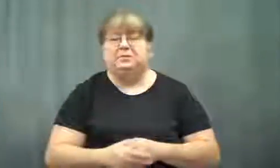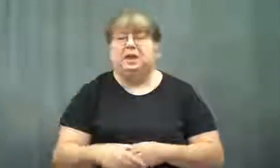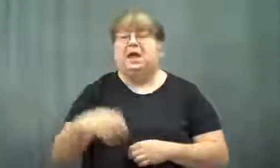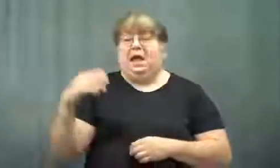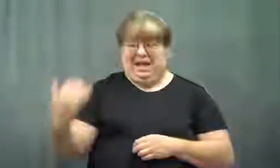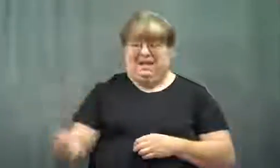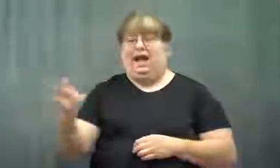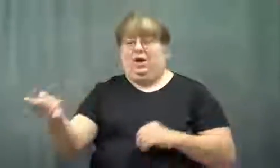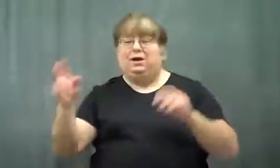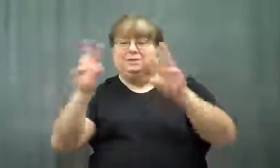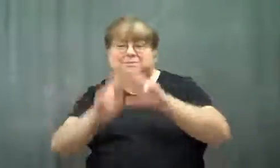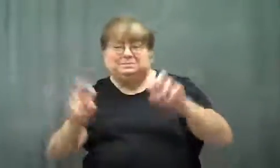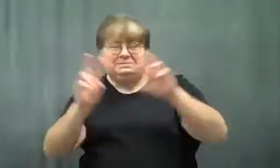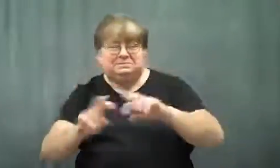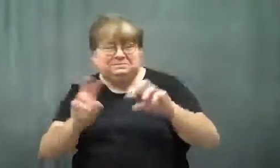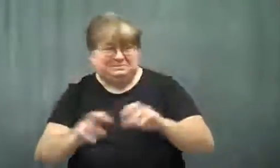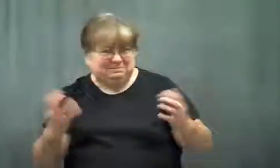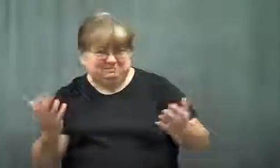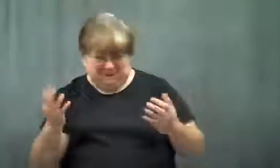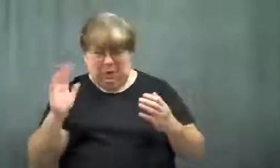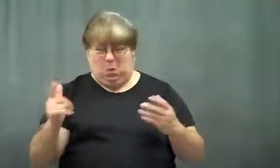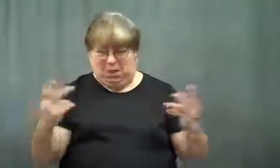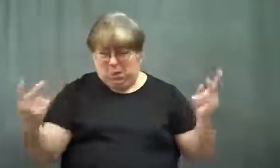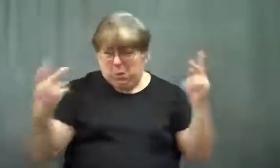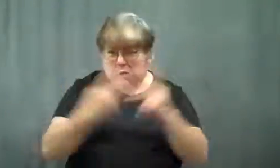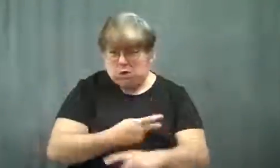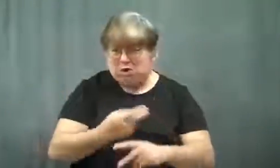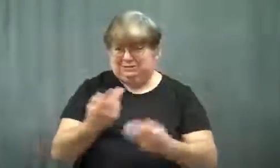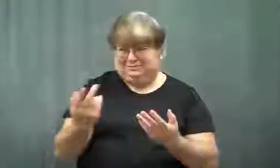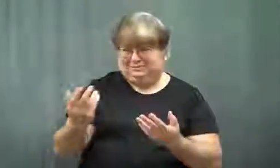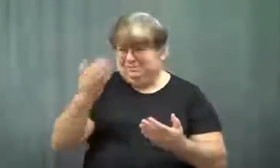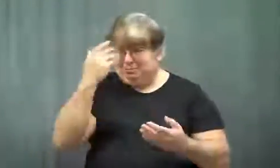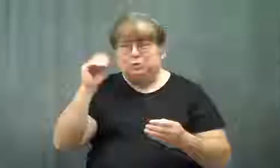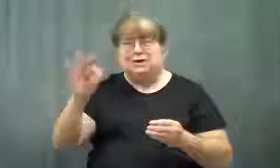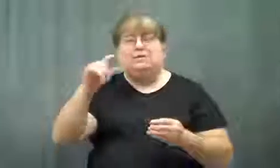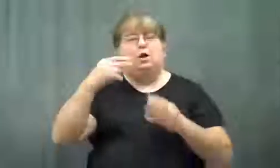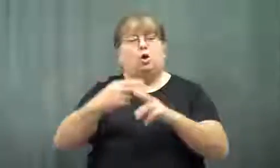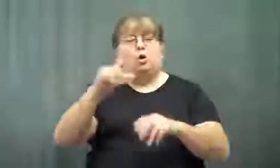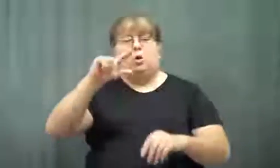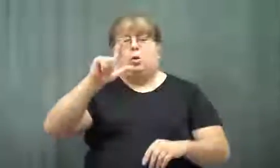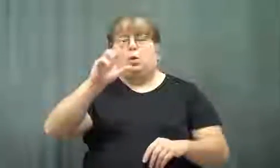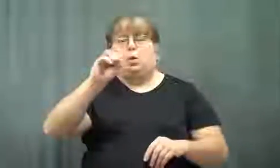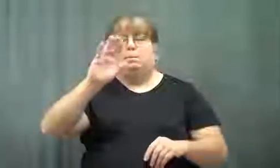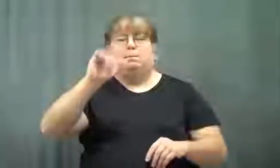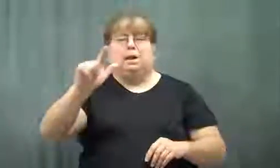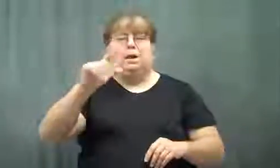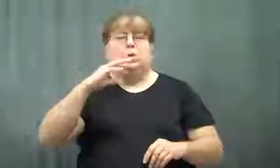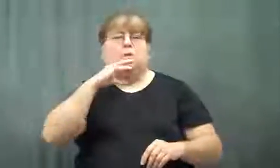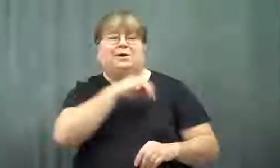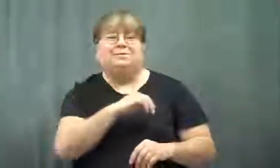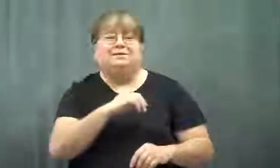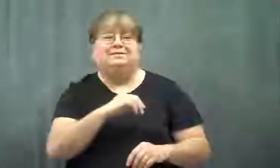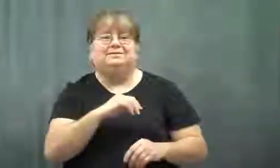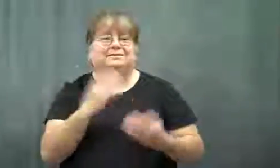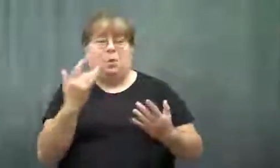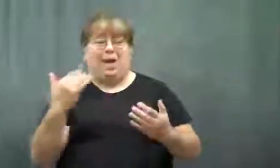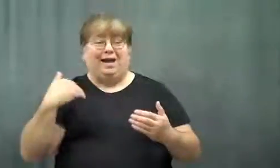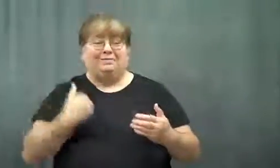Researchers wonder if global warming makes hurricanes worse.